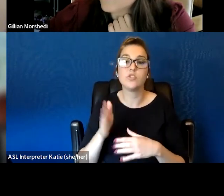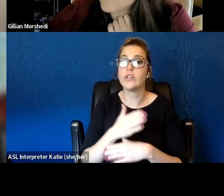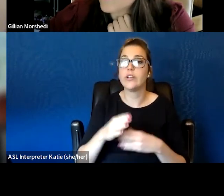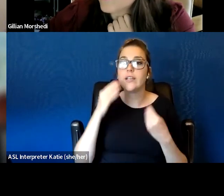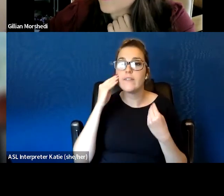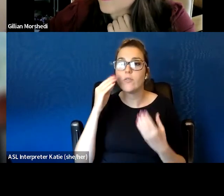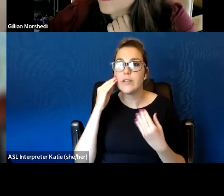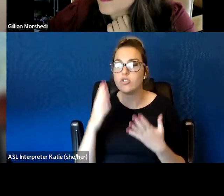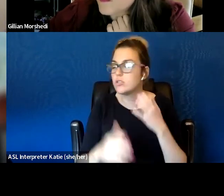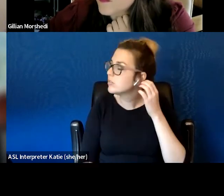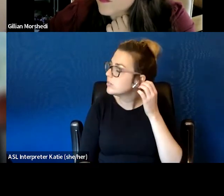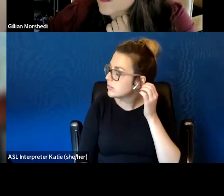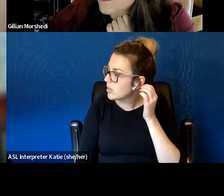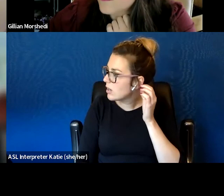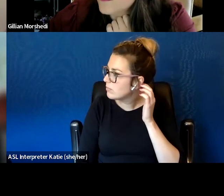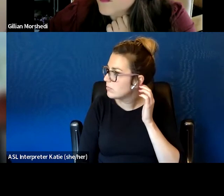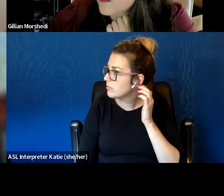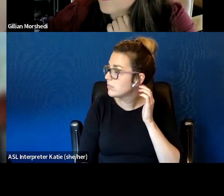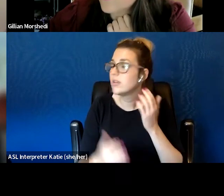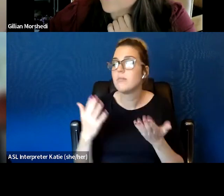that could be HIPAA protected.